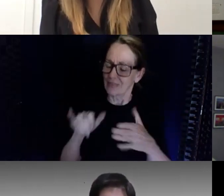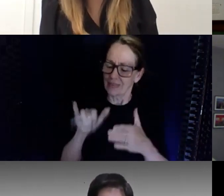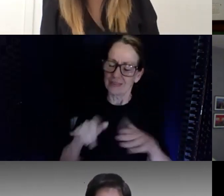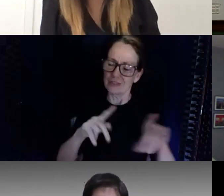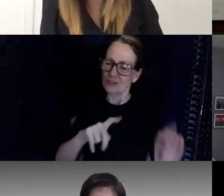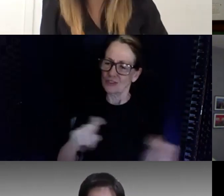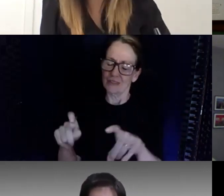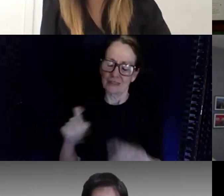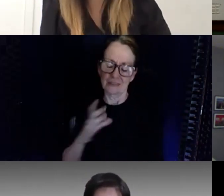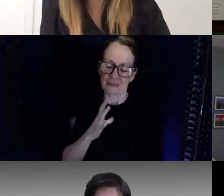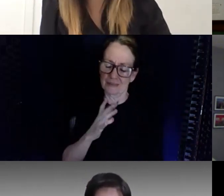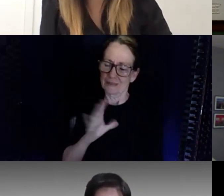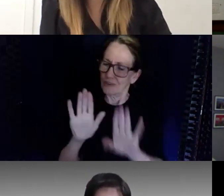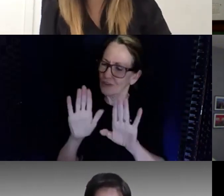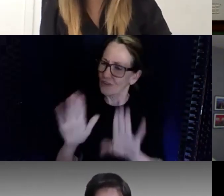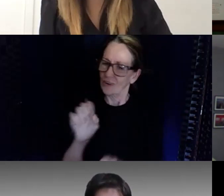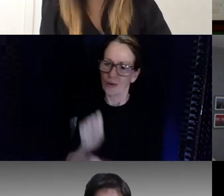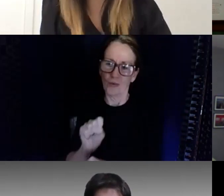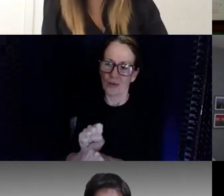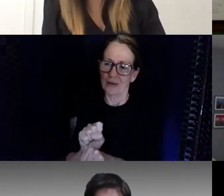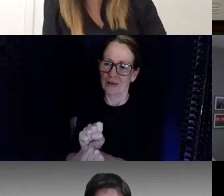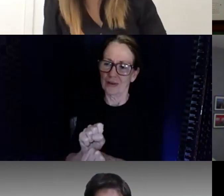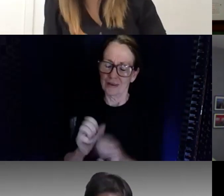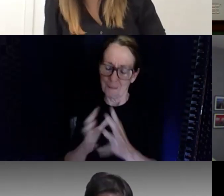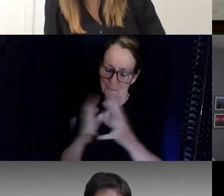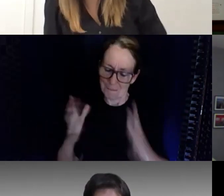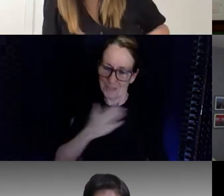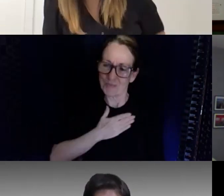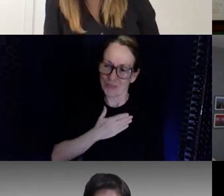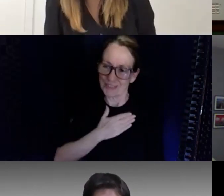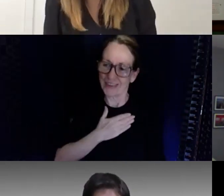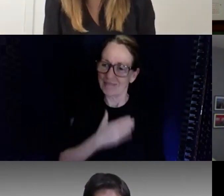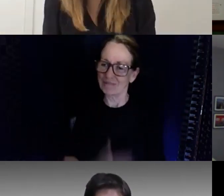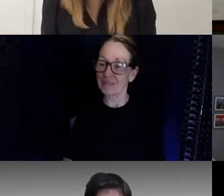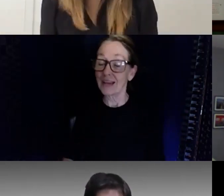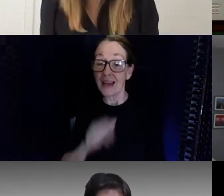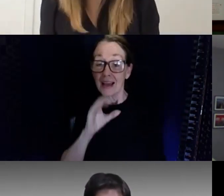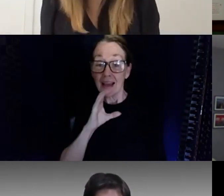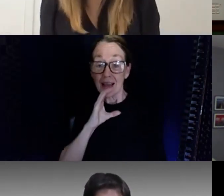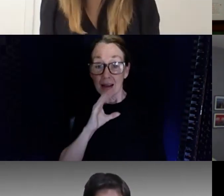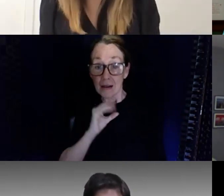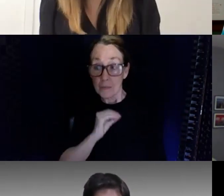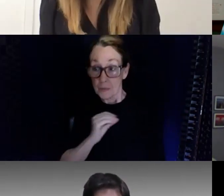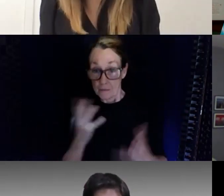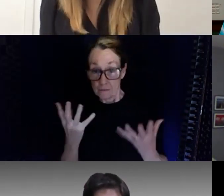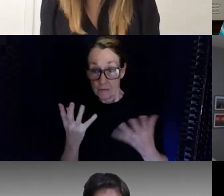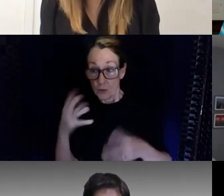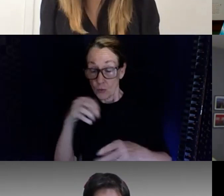THIS. I THANK ALEX FOR ALL THE WORK HE'S BEEN DOING ON THIS PARTICULAR SURVEY.